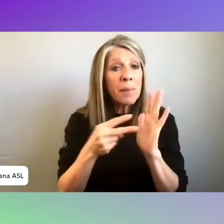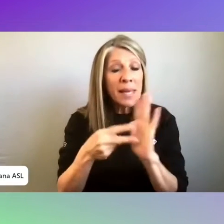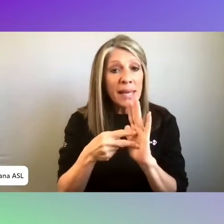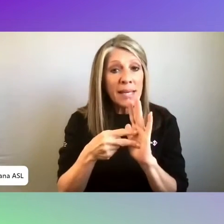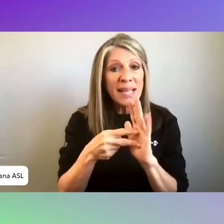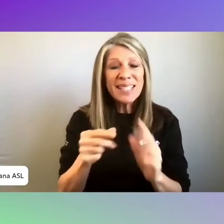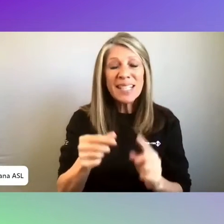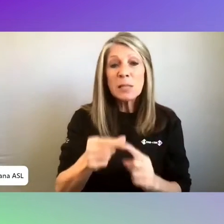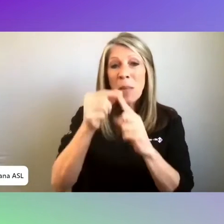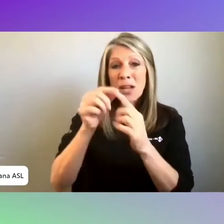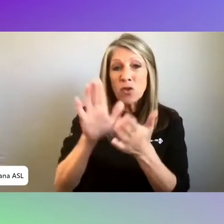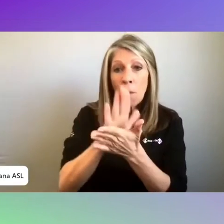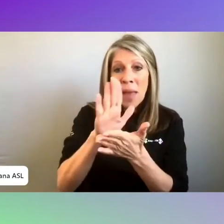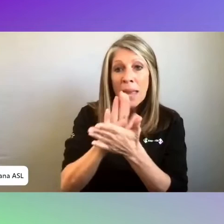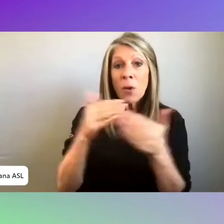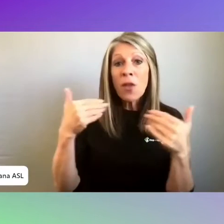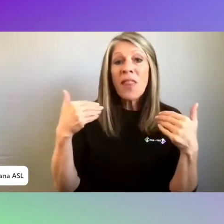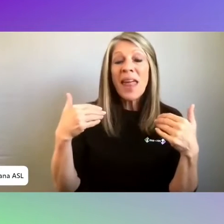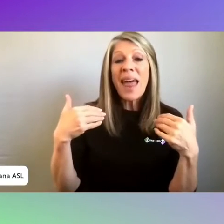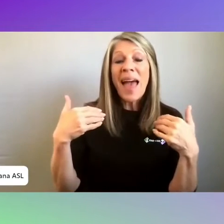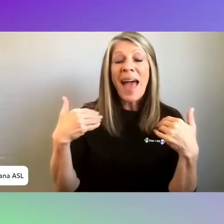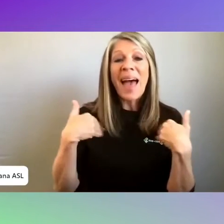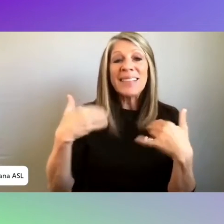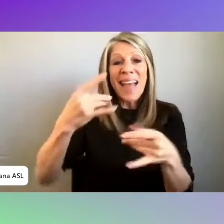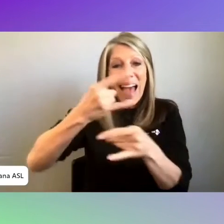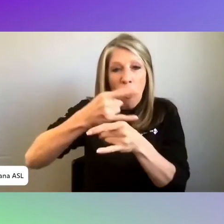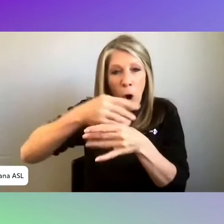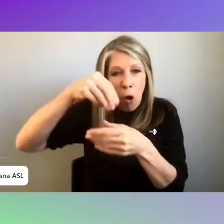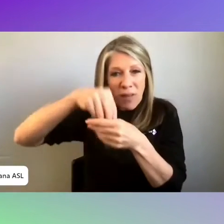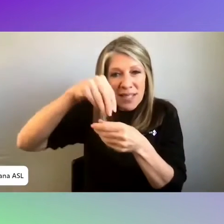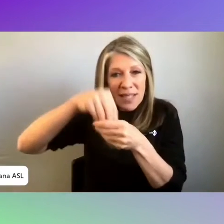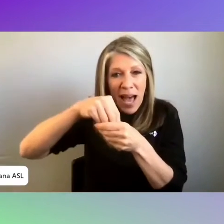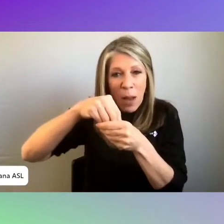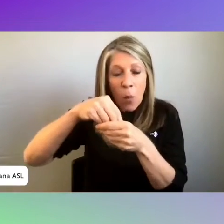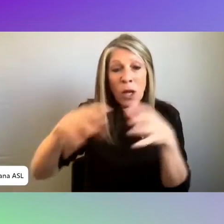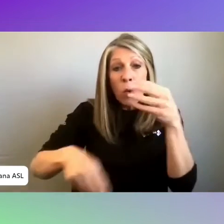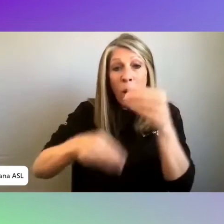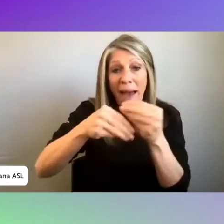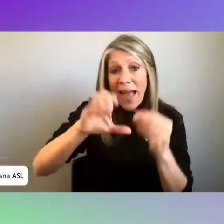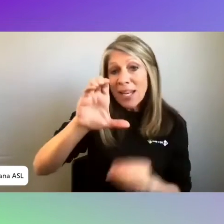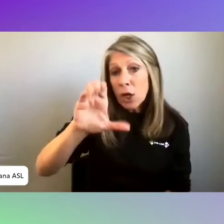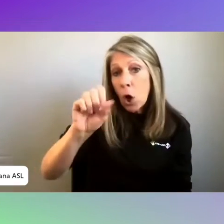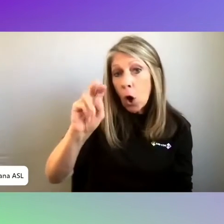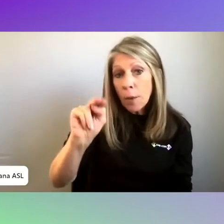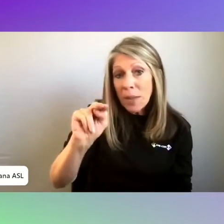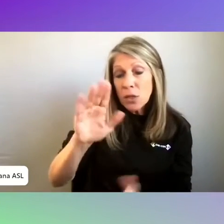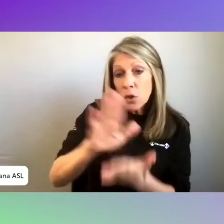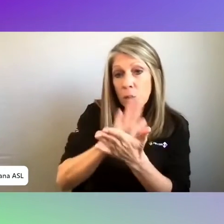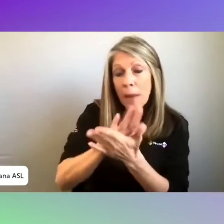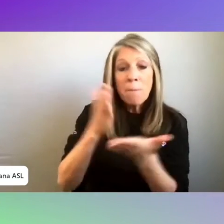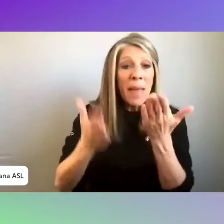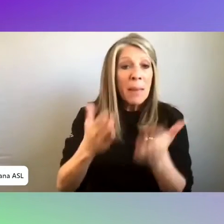form Paypal which chancey will go into detail on in a moment. What it is is essentially the specialized